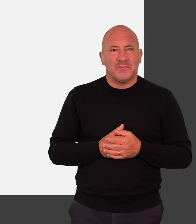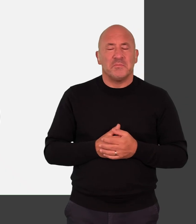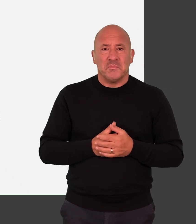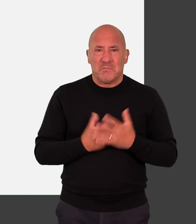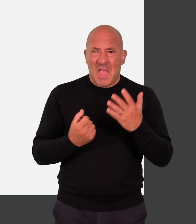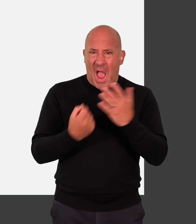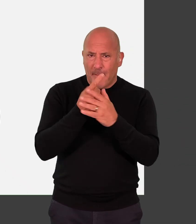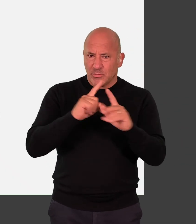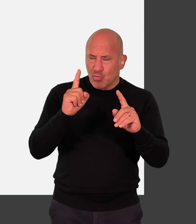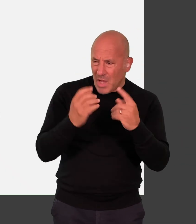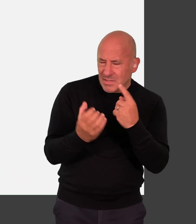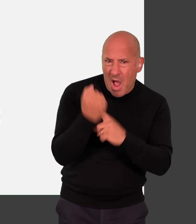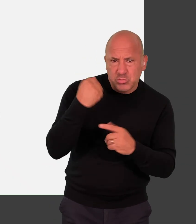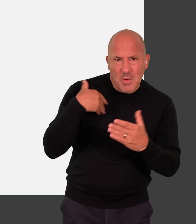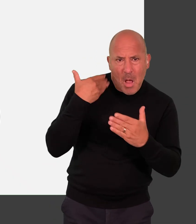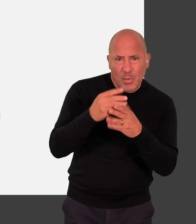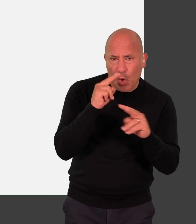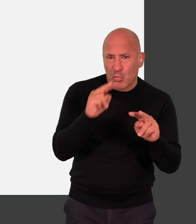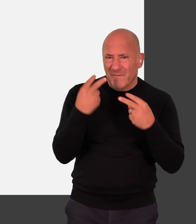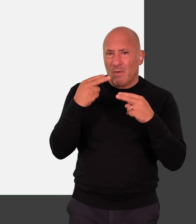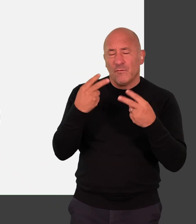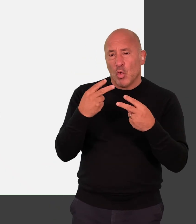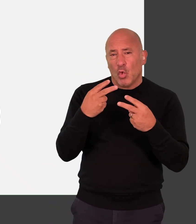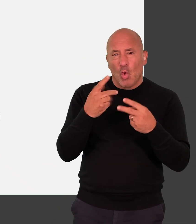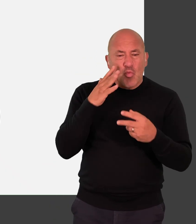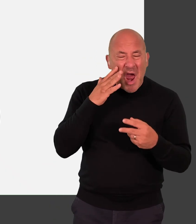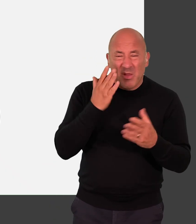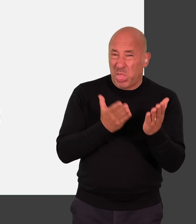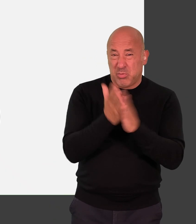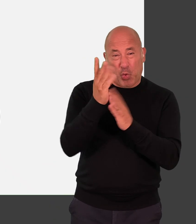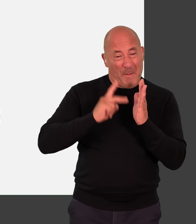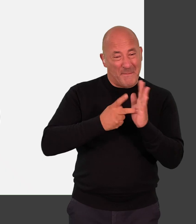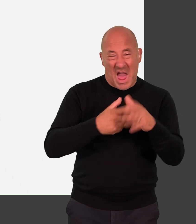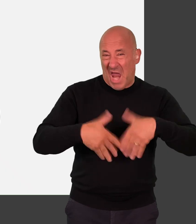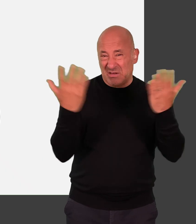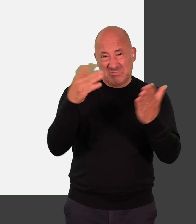Reviewing the outcome of what happens can occur at any point in the plan.